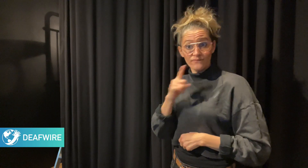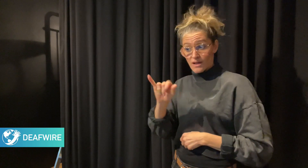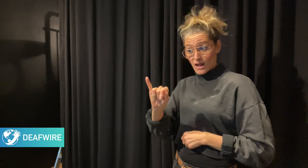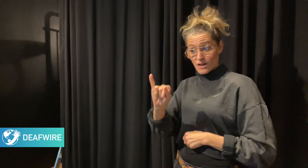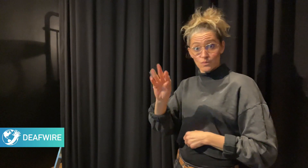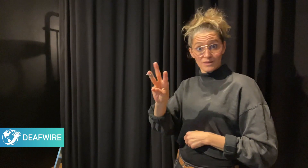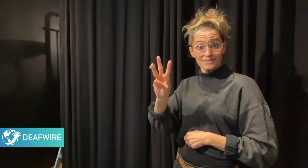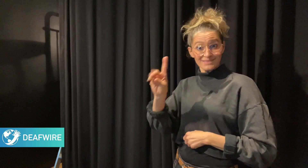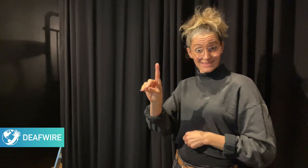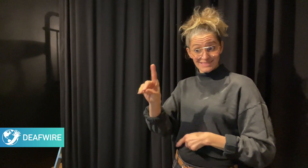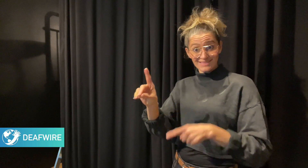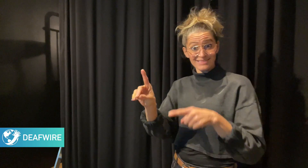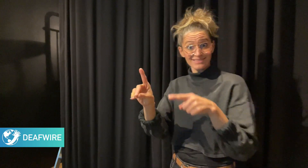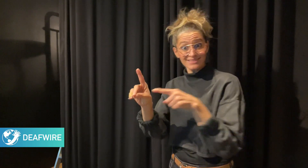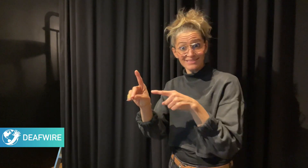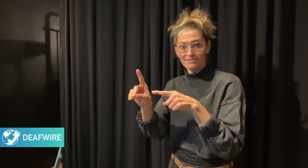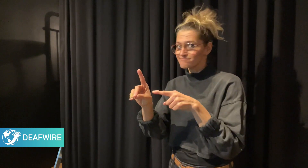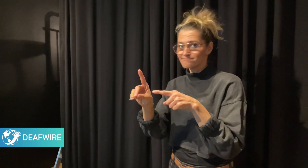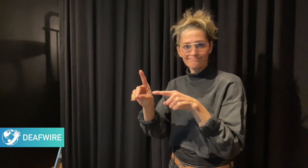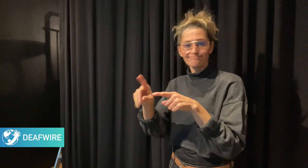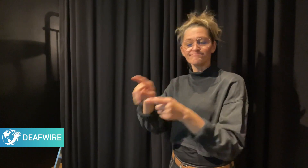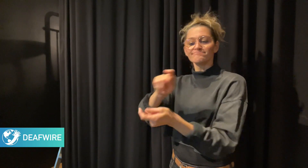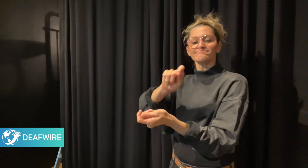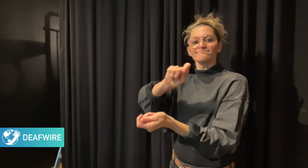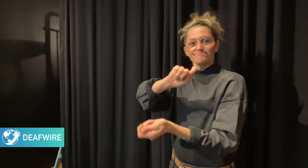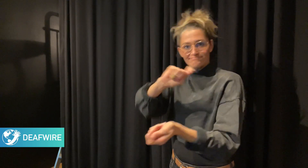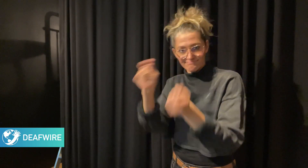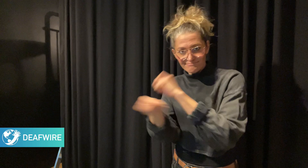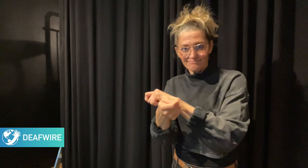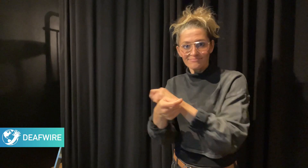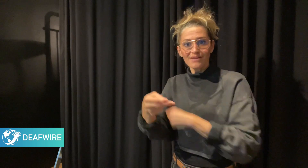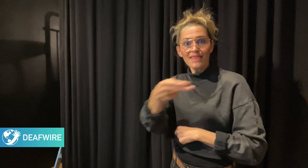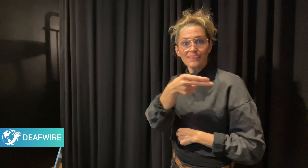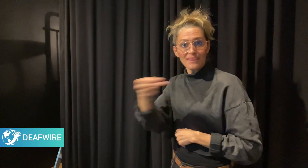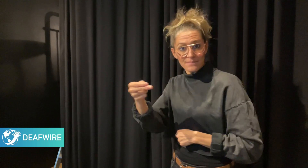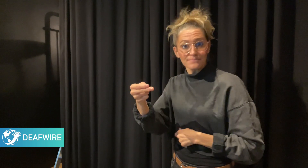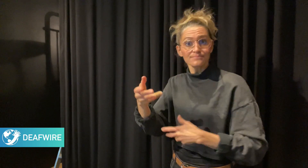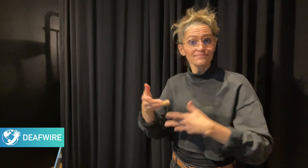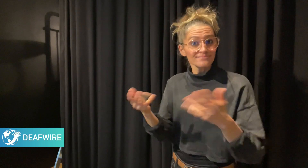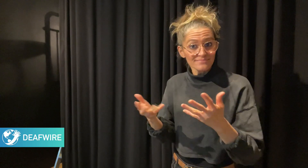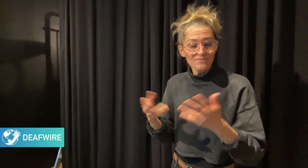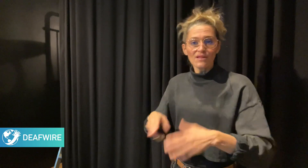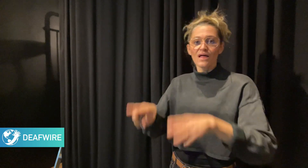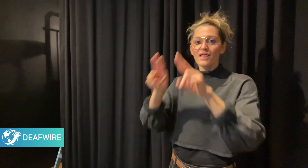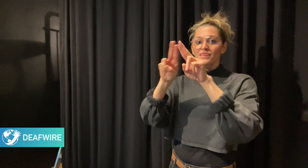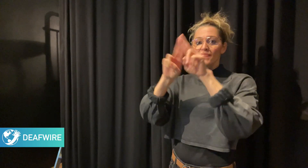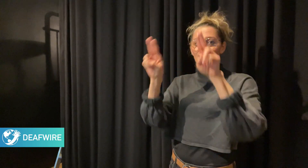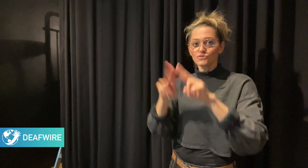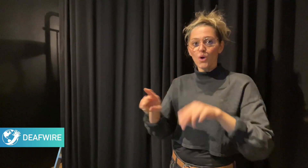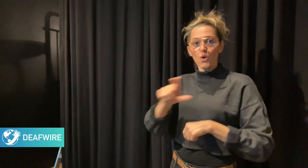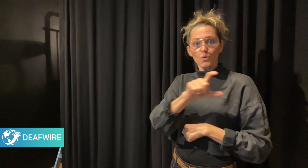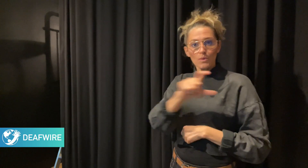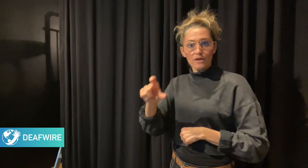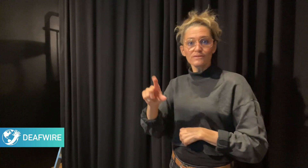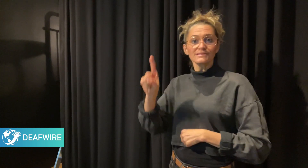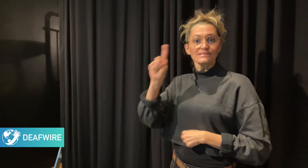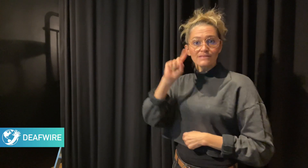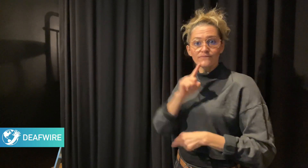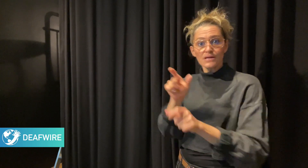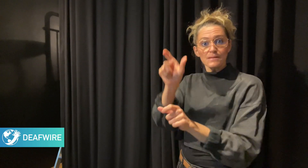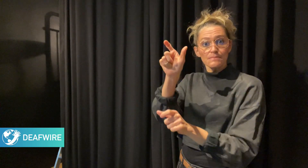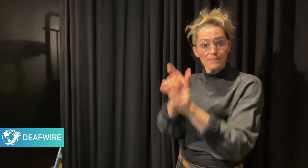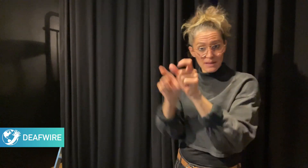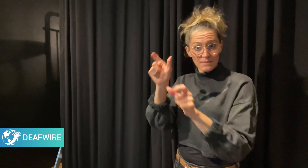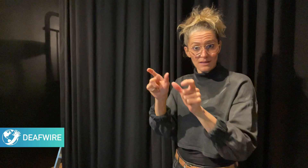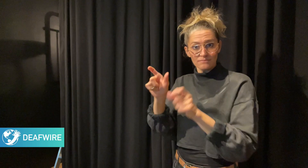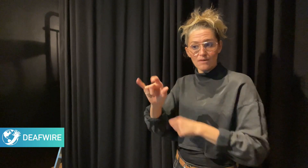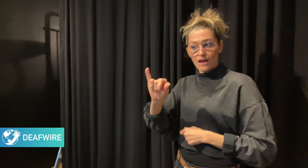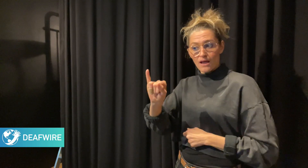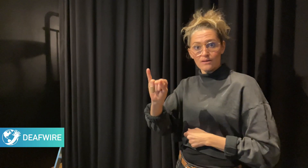has been changed to "International Week of Deaf People" (IWDP)